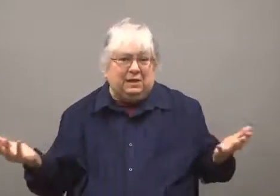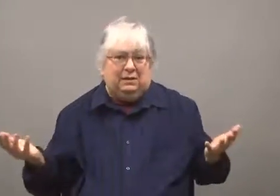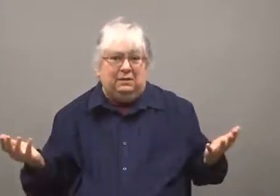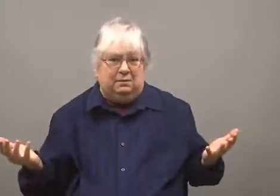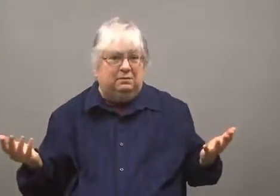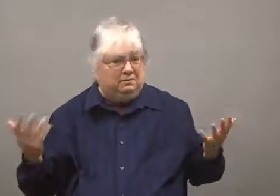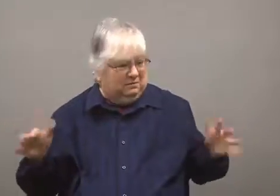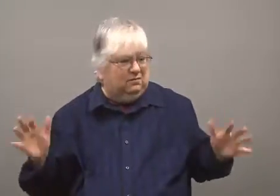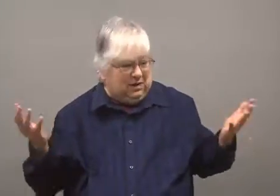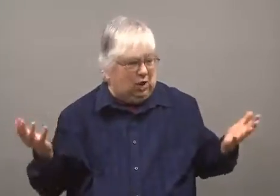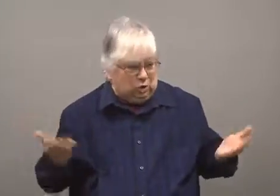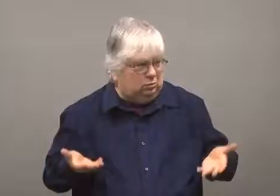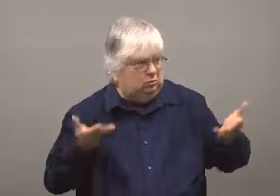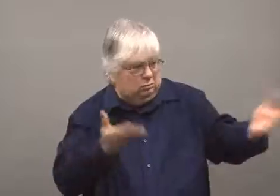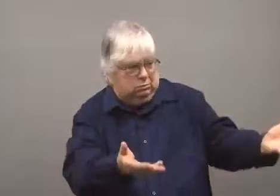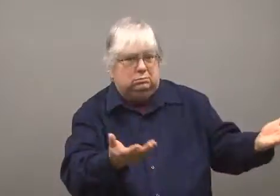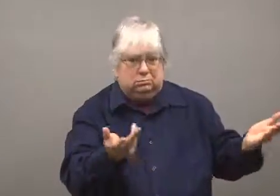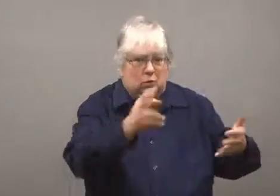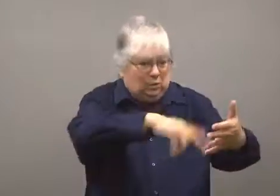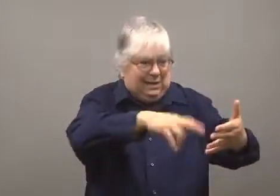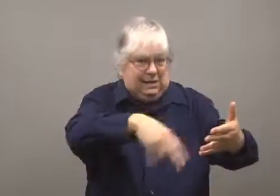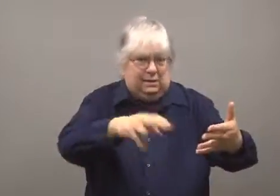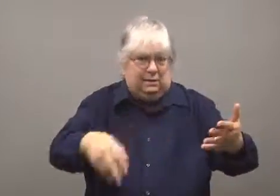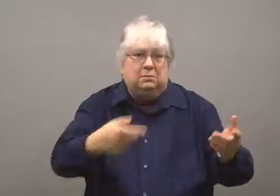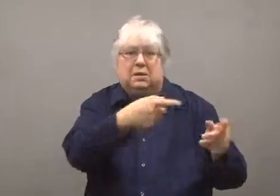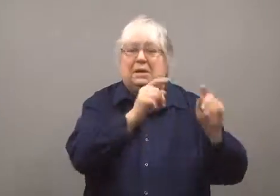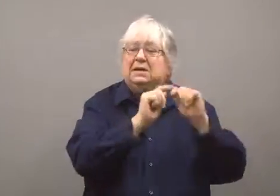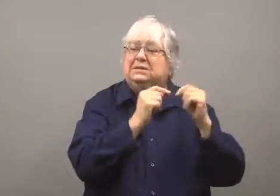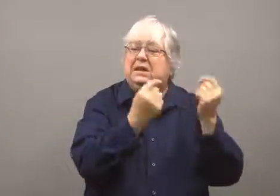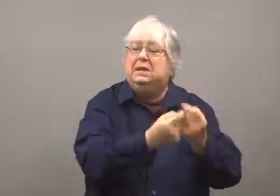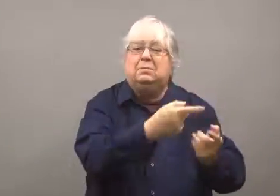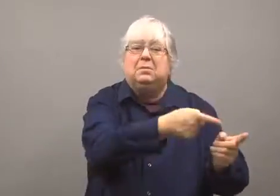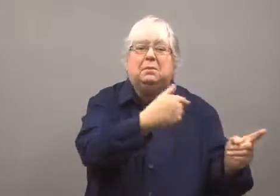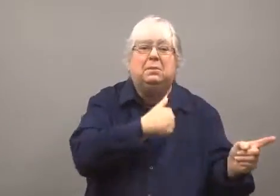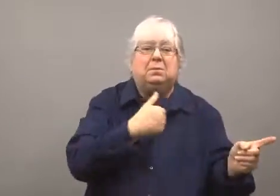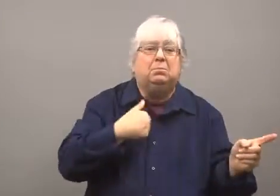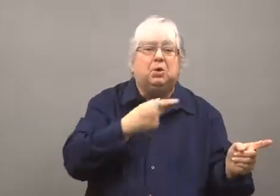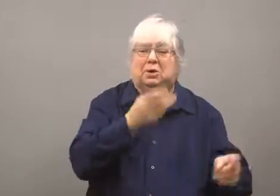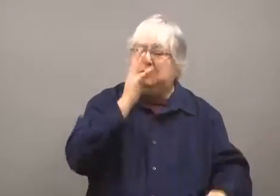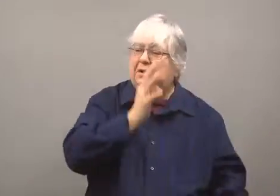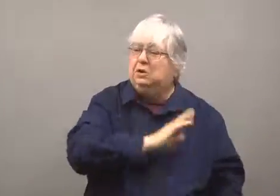and it was out there for anyone to read.